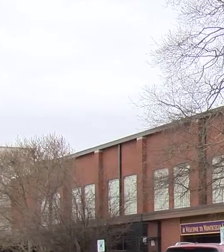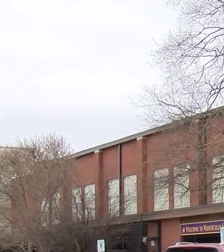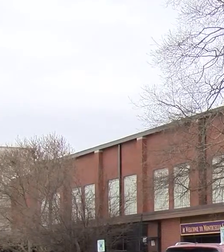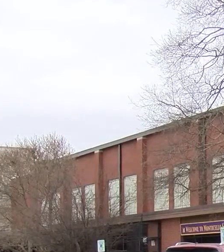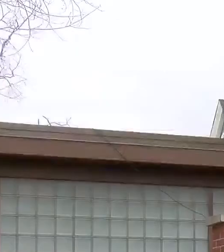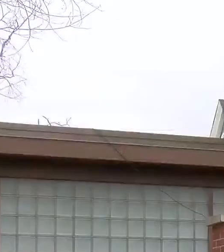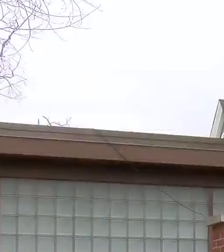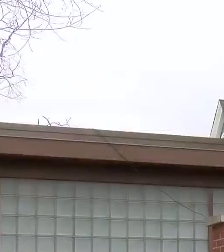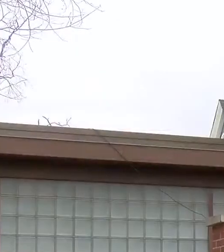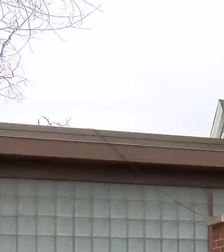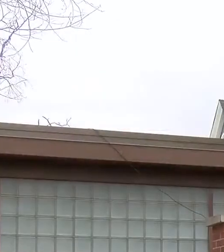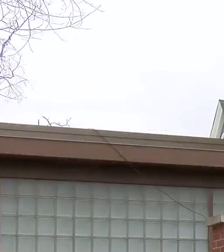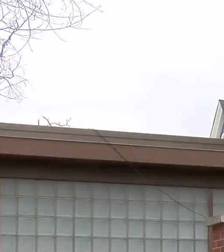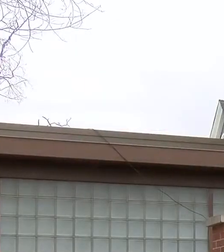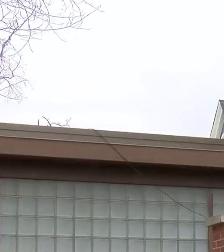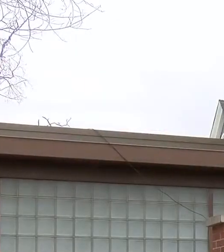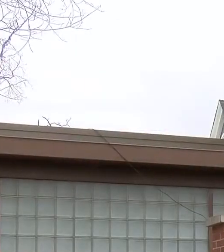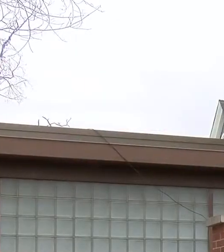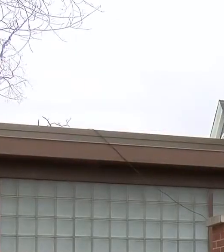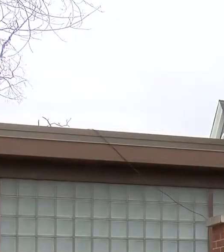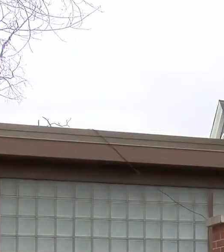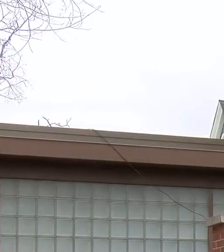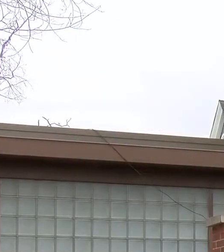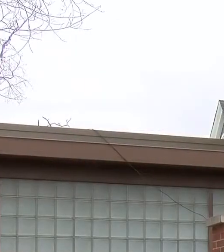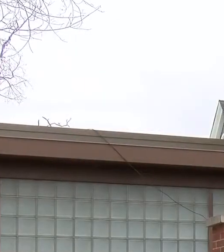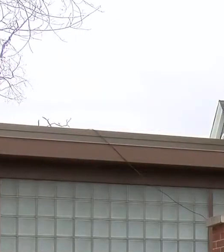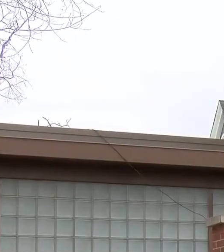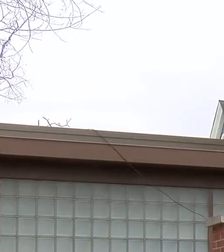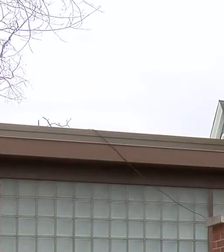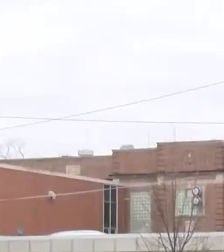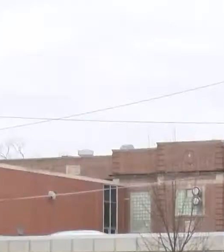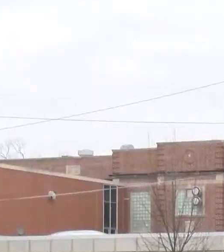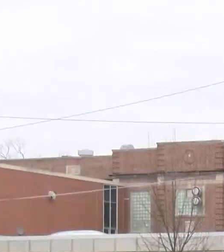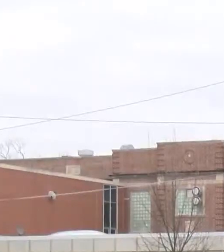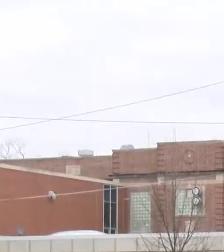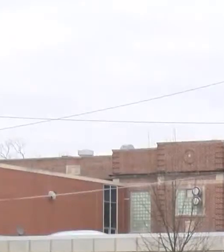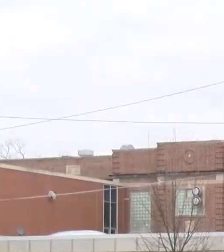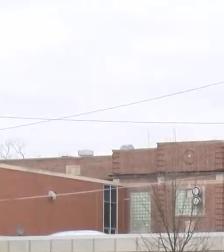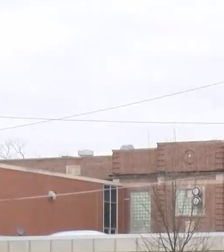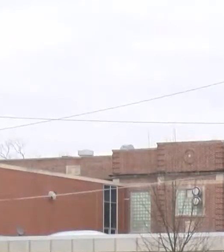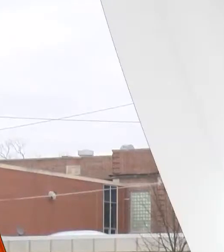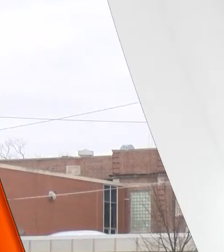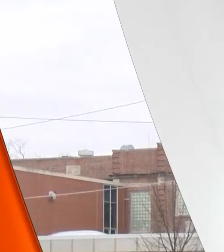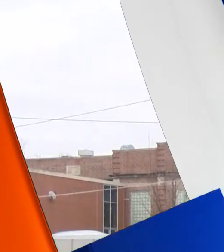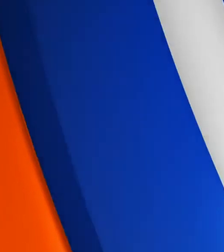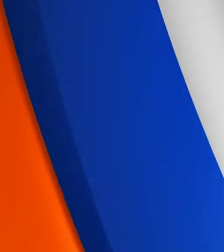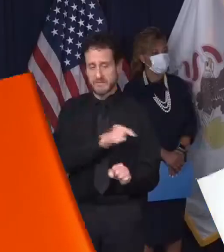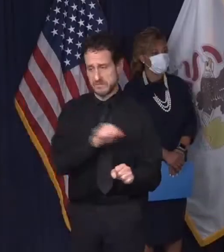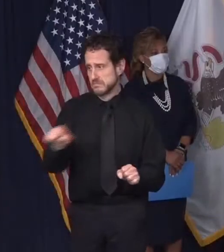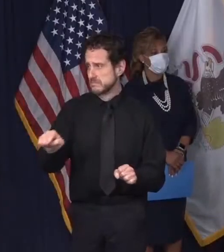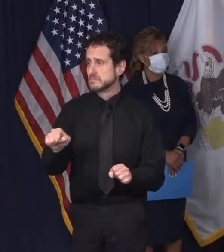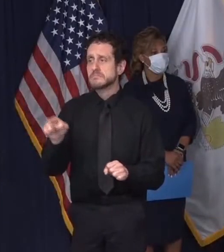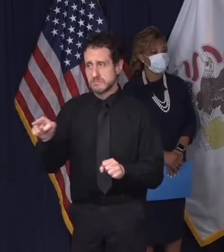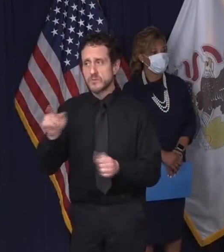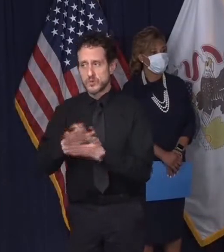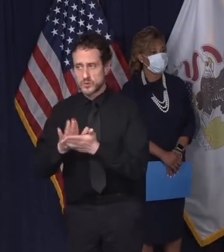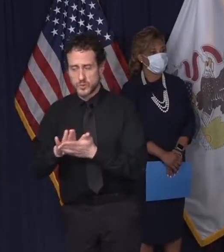TO ADJUST TO THIS NEW NORMAL ... I-S- B-E'S SUPERINTENDENT SPOKE ABOUT ADDITIONAL